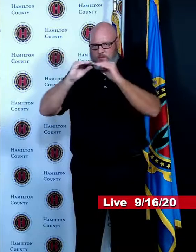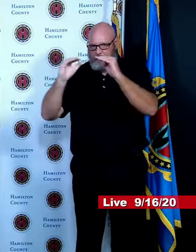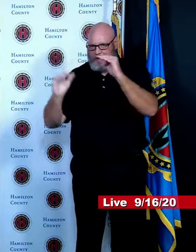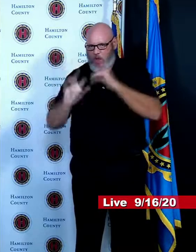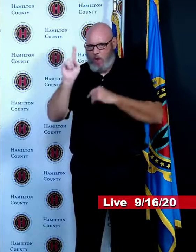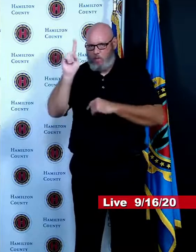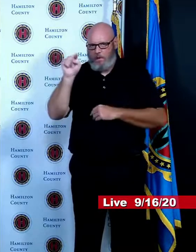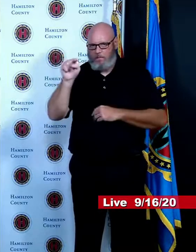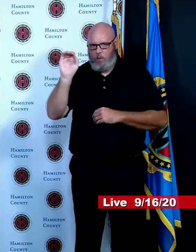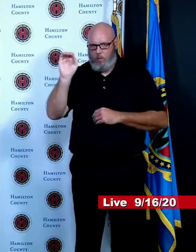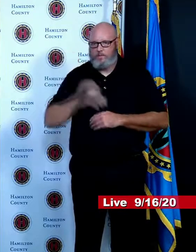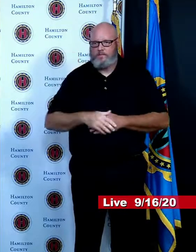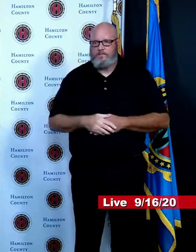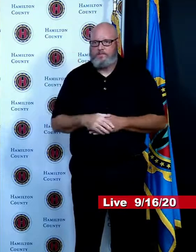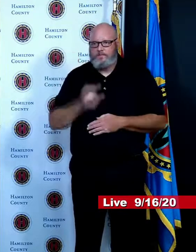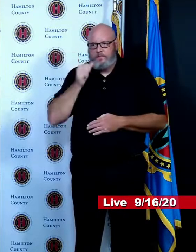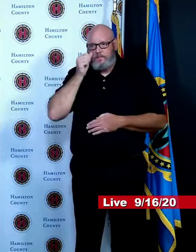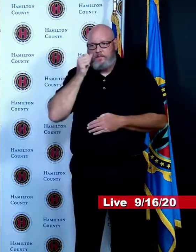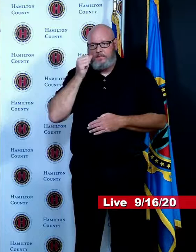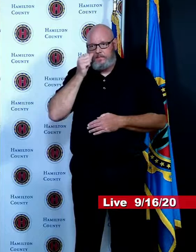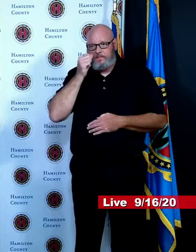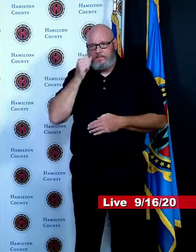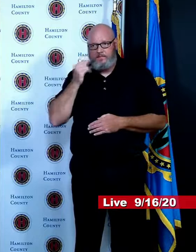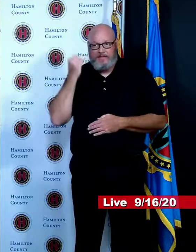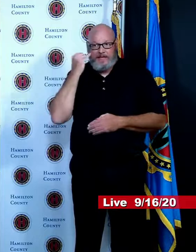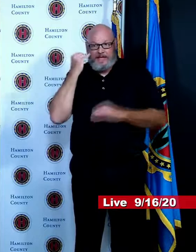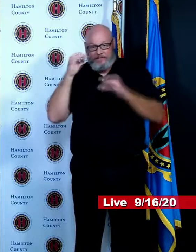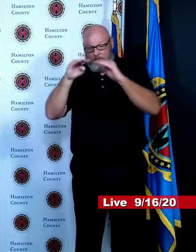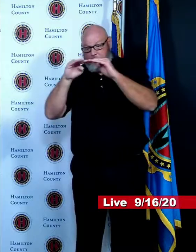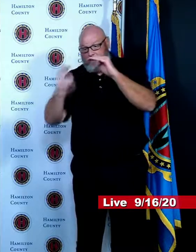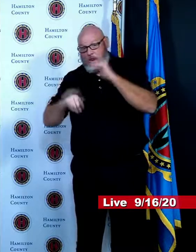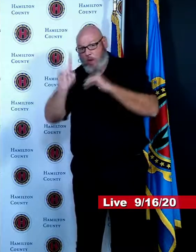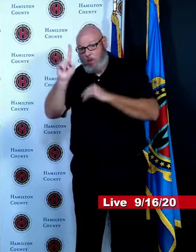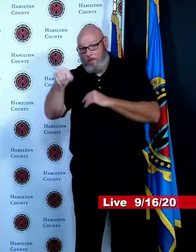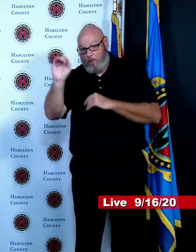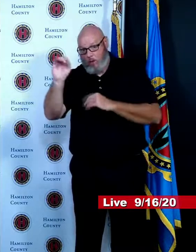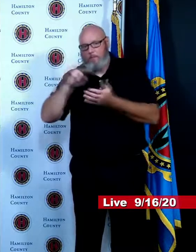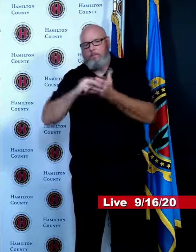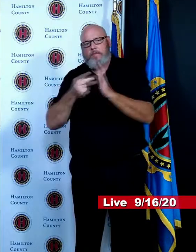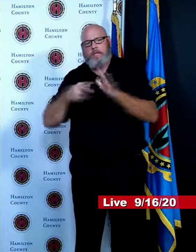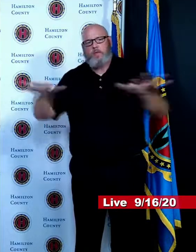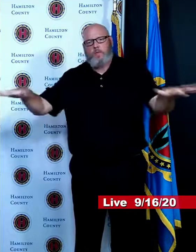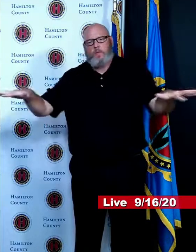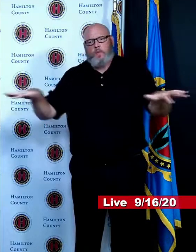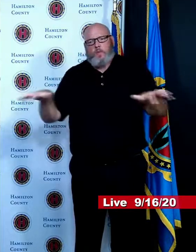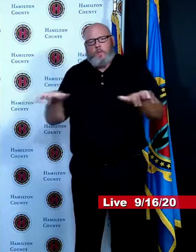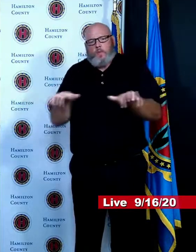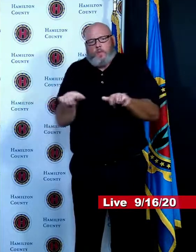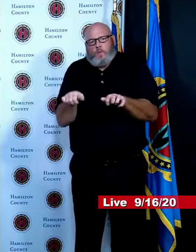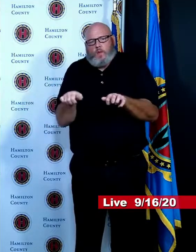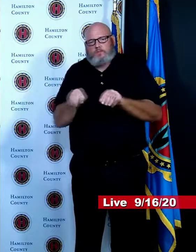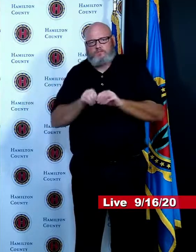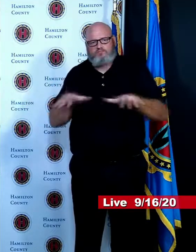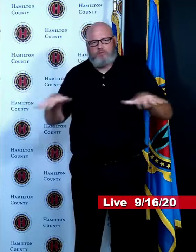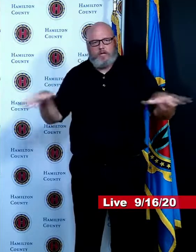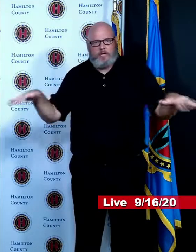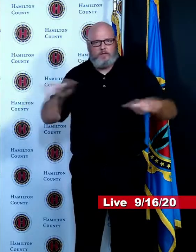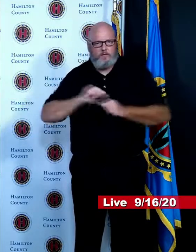when it is below 1 it represents a decrease in transmission when it's above one represents an increase in transmission